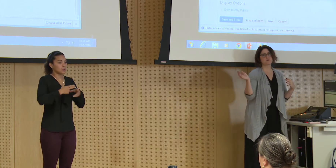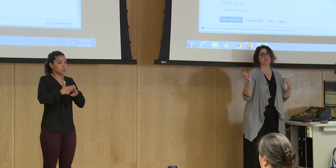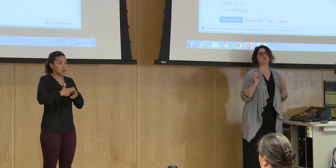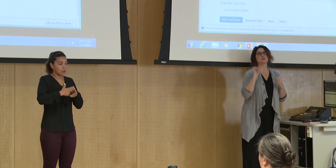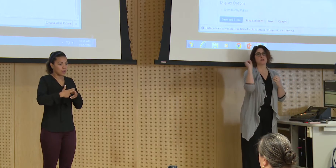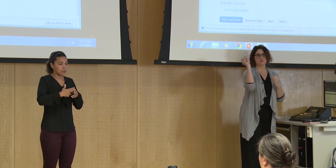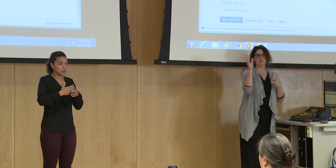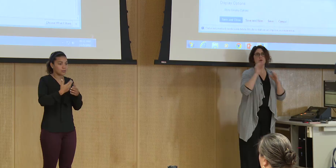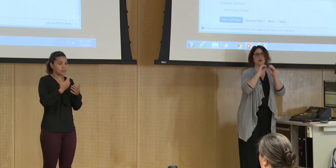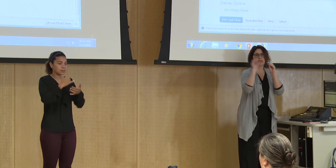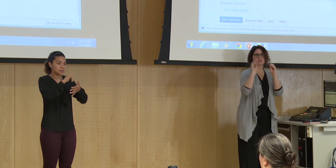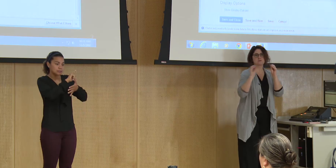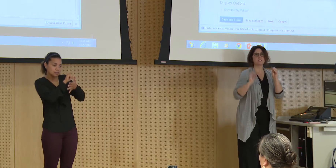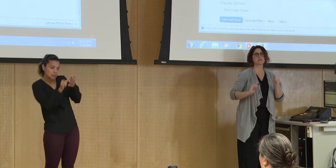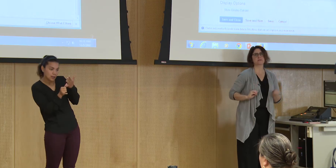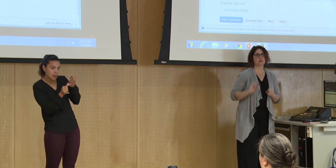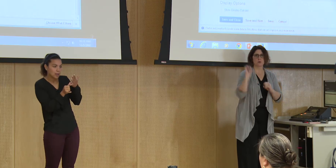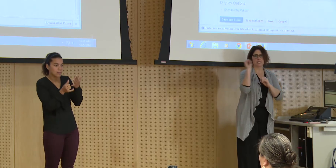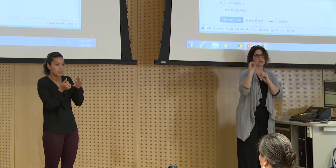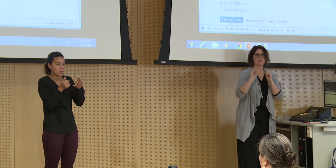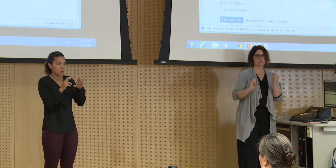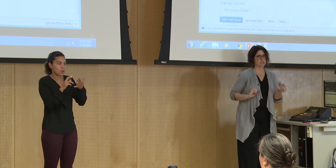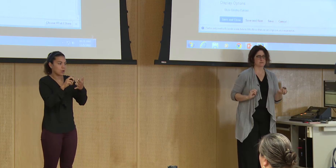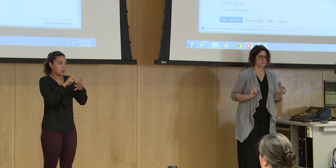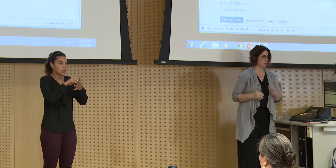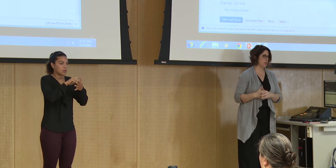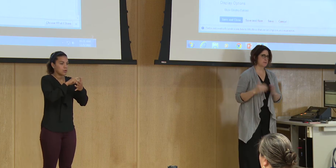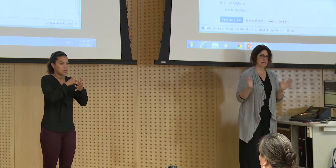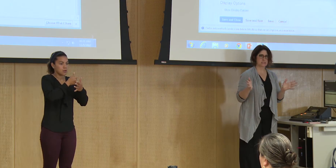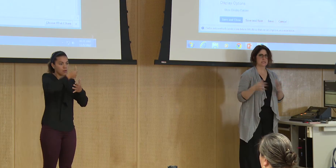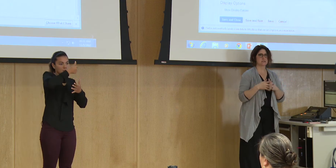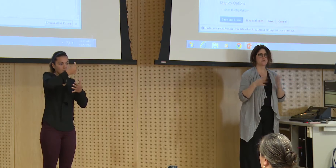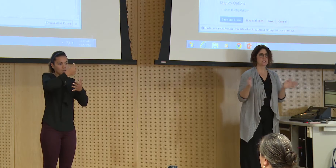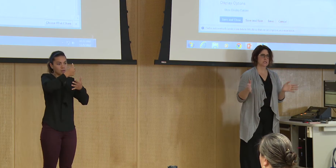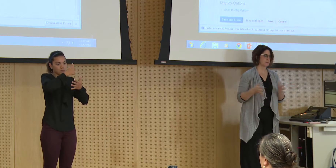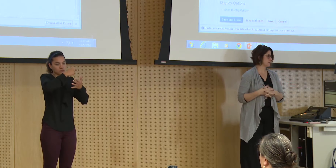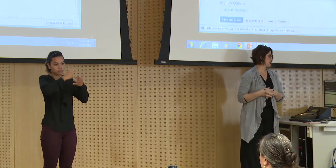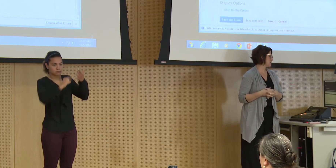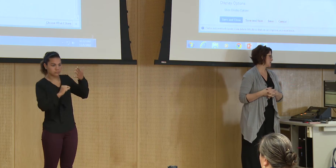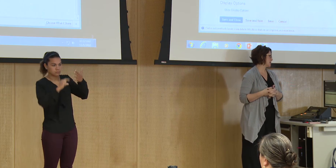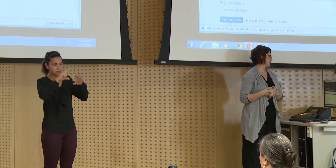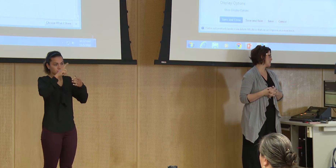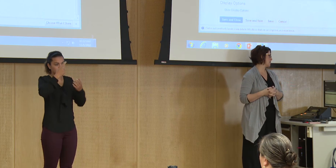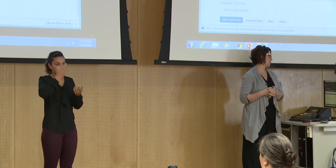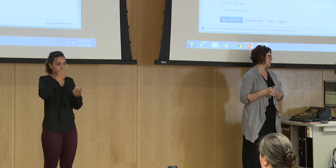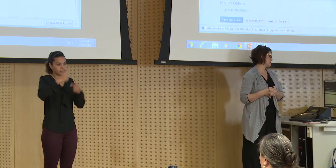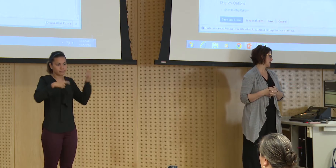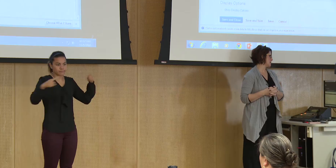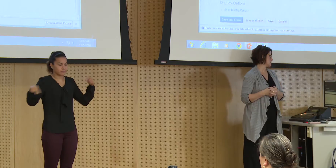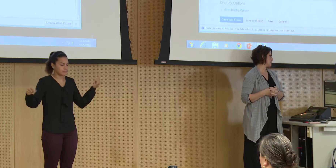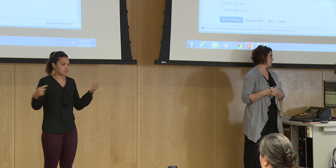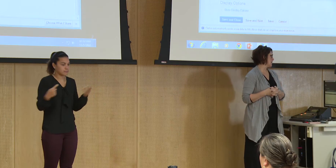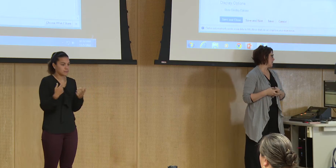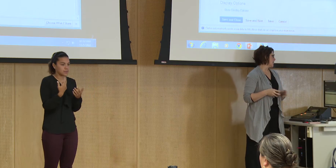it will just know how to split up that weight evenly, automatically, divvy it up evenly amongst all of those items.